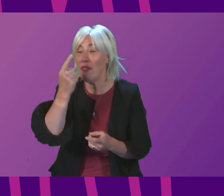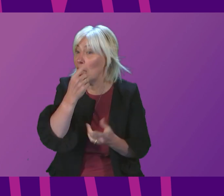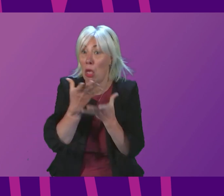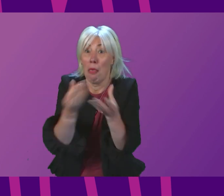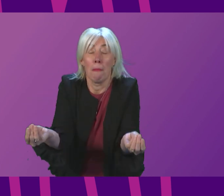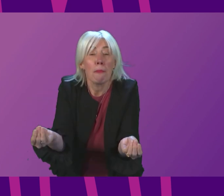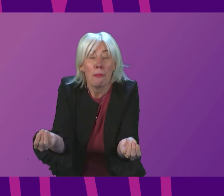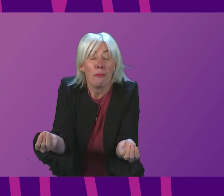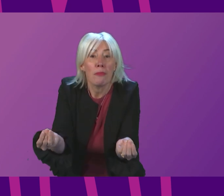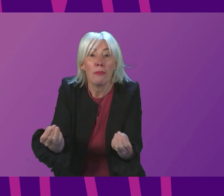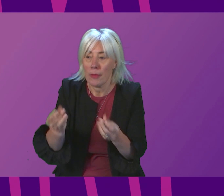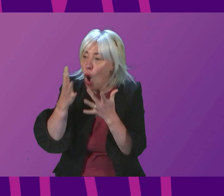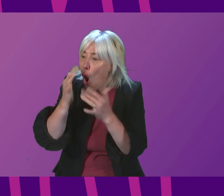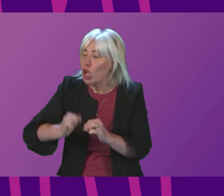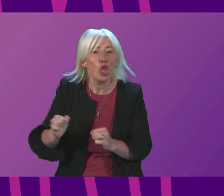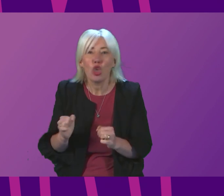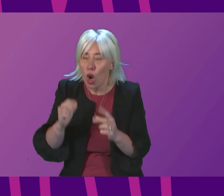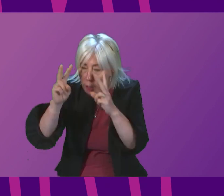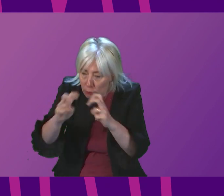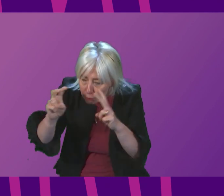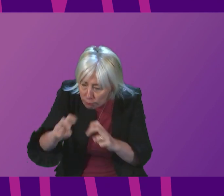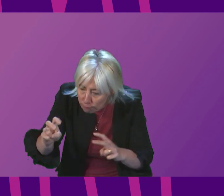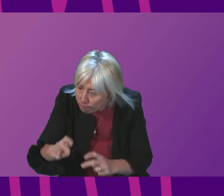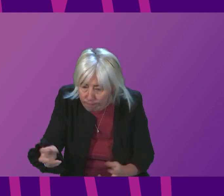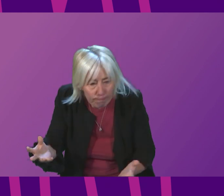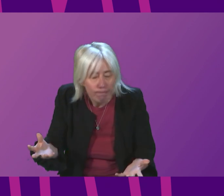Audit Scotland could not get to the bottom of a number of points.